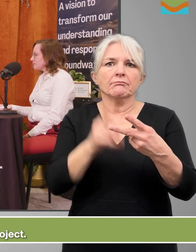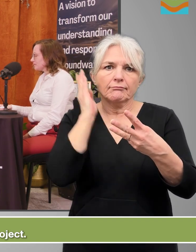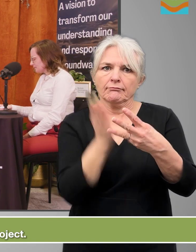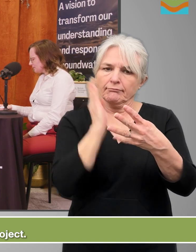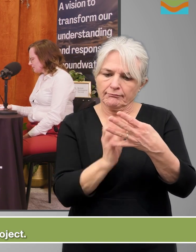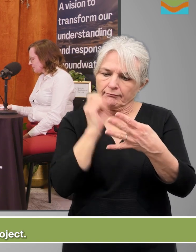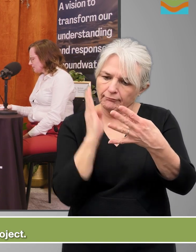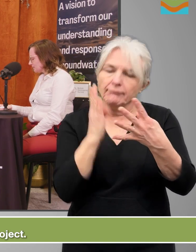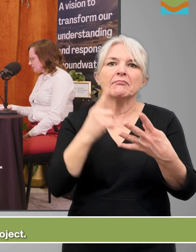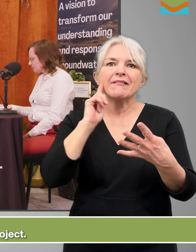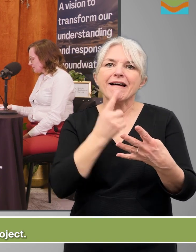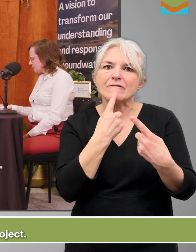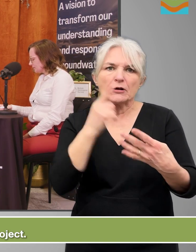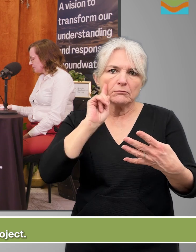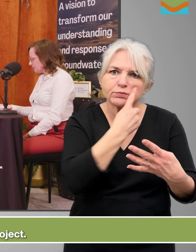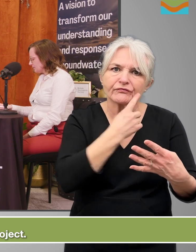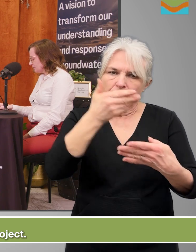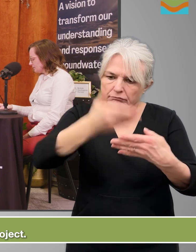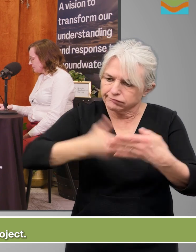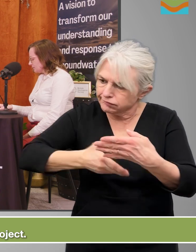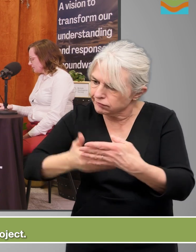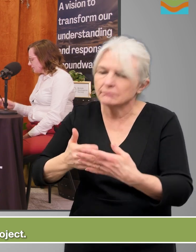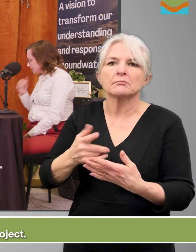beyond the lifetime of this project.